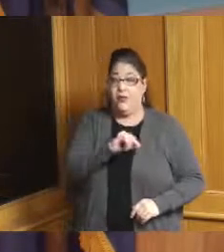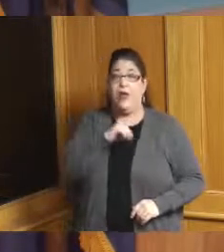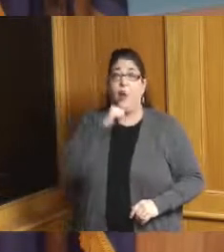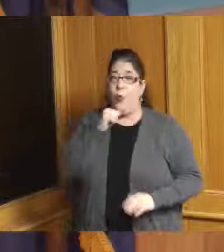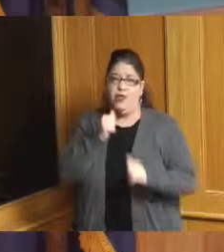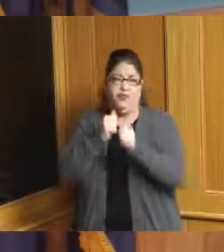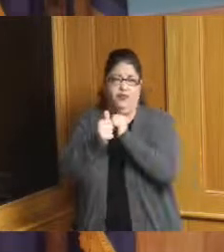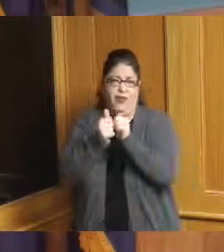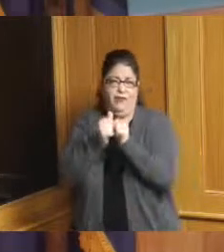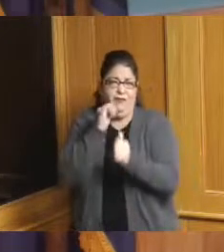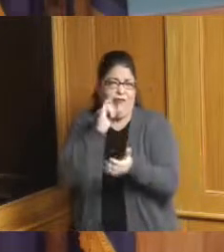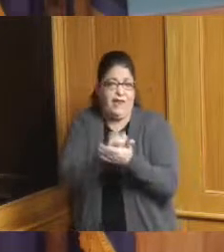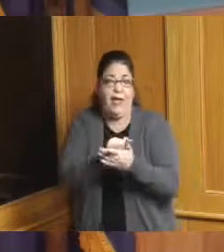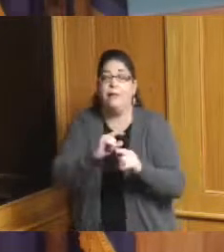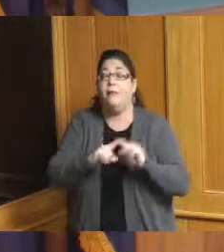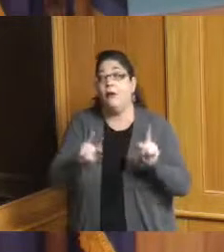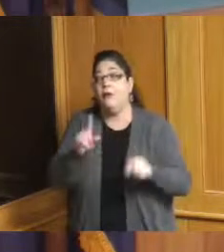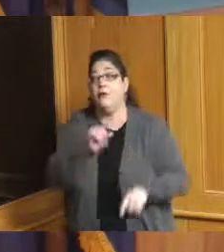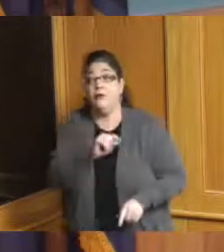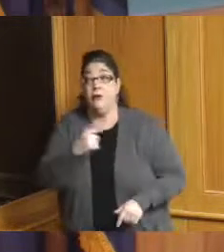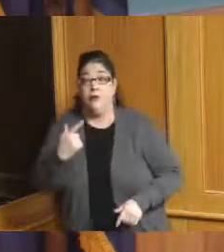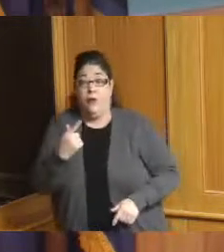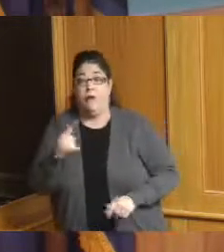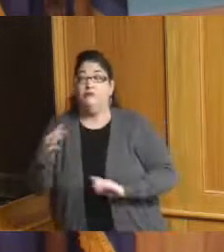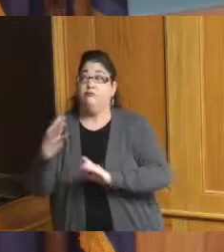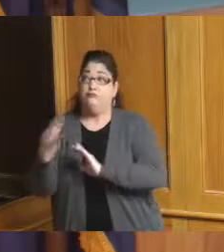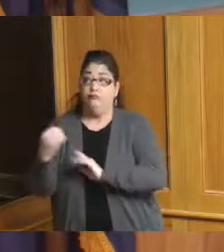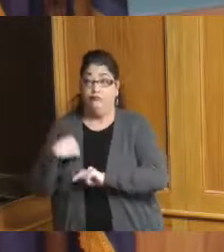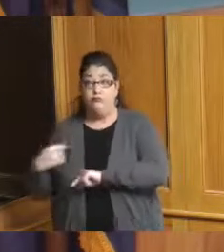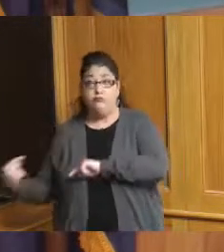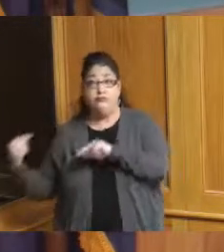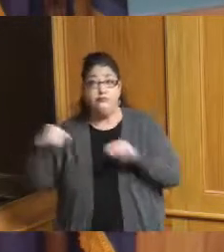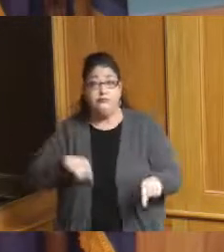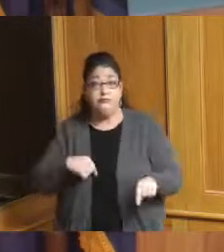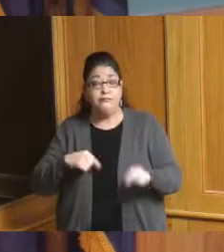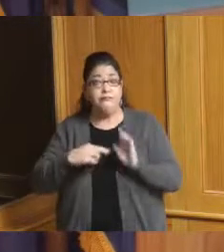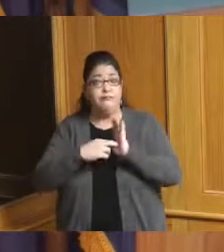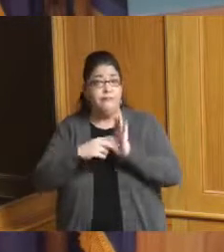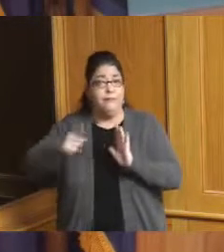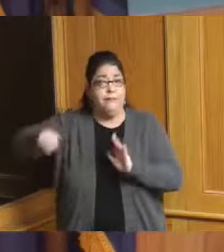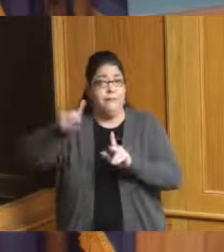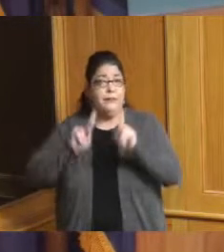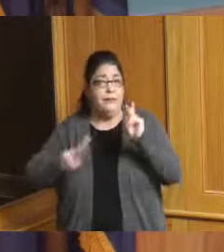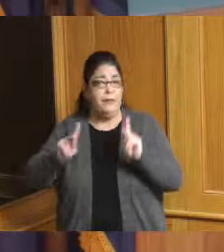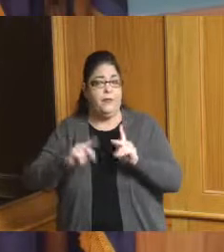for it but in 2021 I was elected and there were a lot of things that we were able to